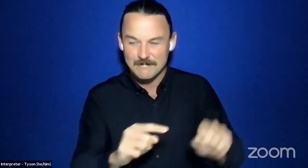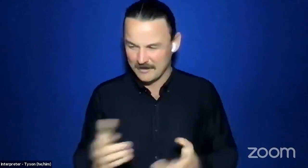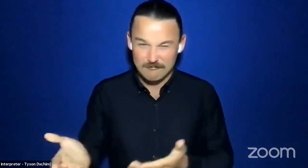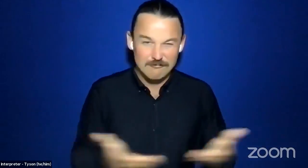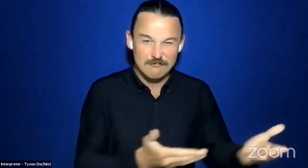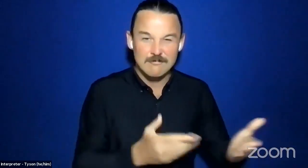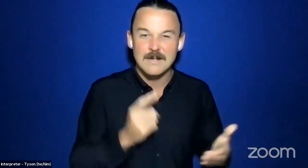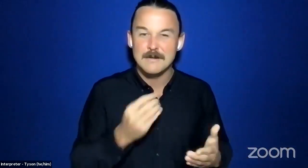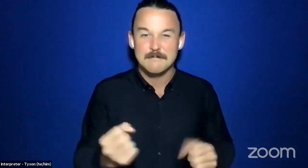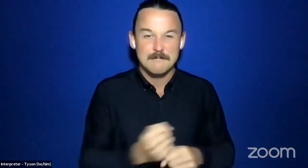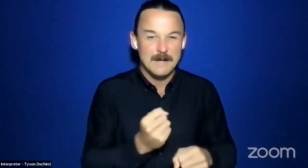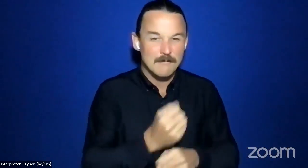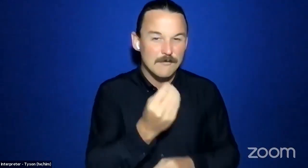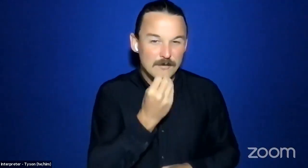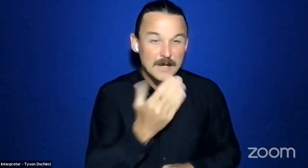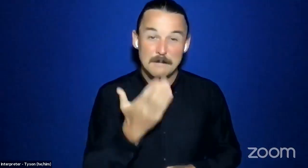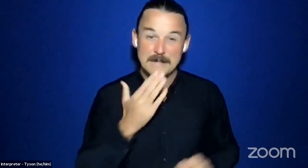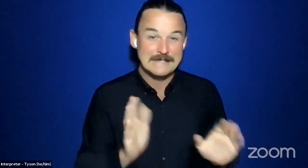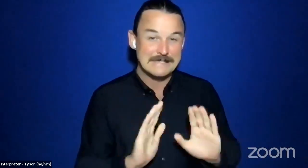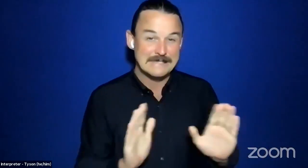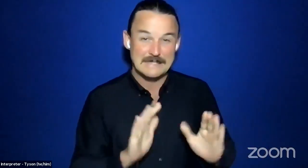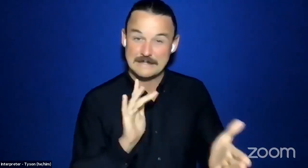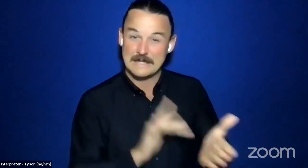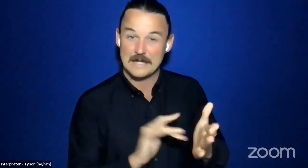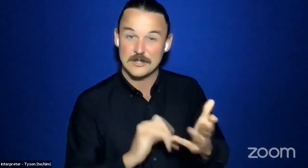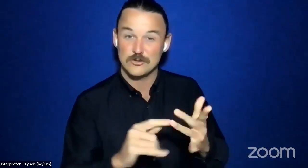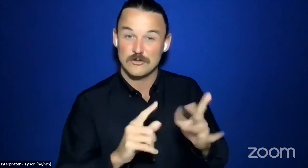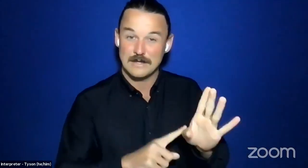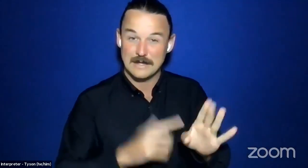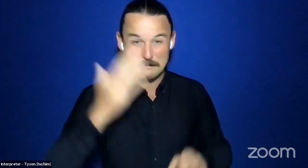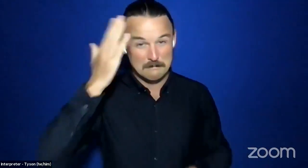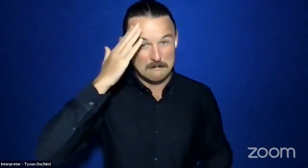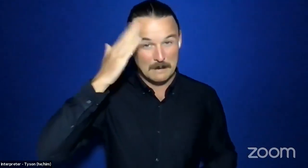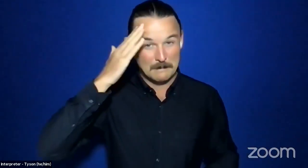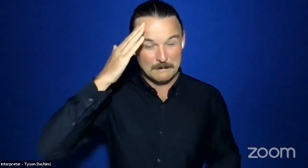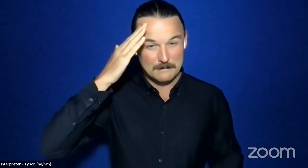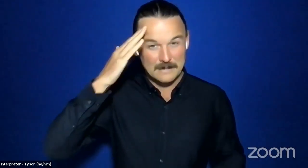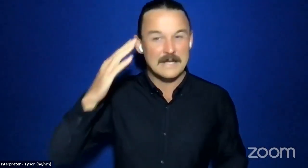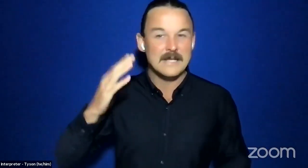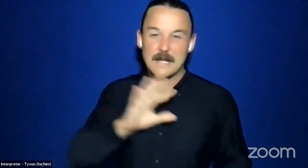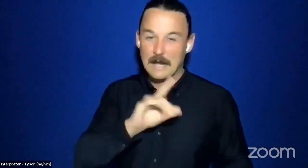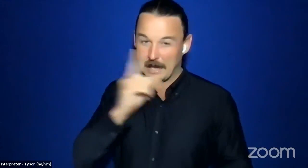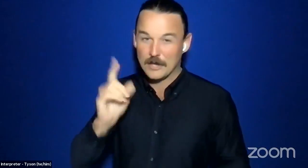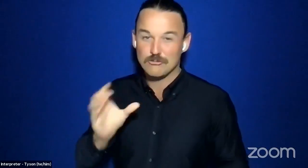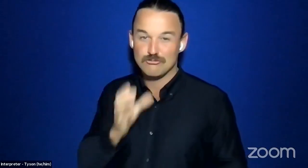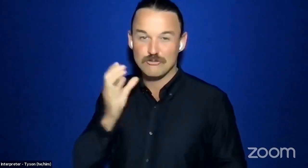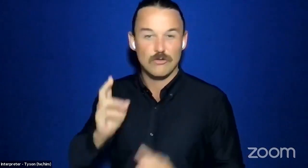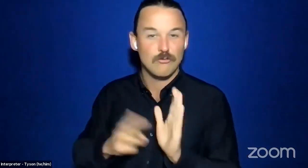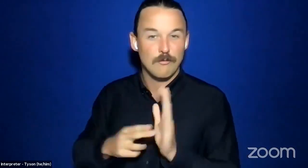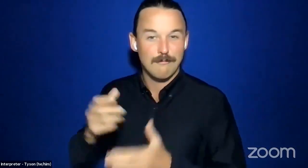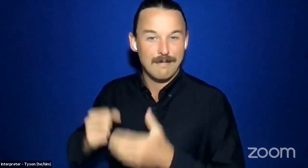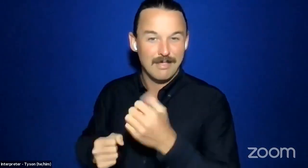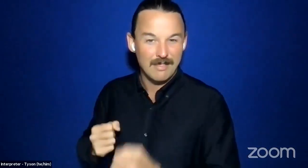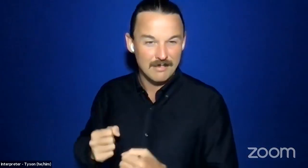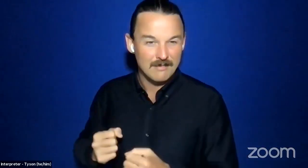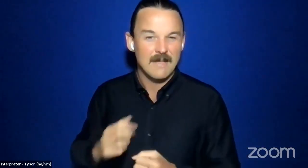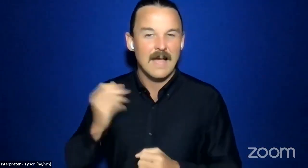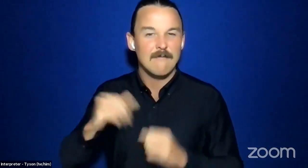s both he and he's my fridge guys for making favor, please, don't touch that soymilk as a month don't touch that soymilk as I'm I'm lactose intolerant. t, and this will and this will cream